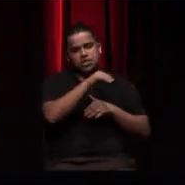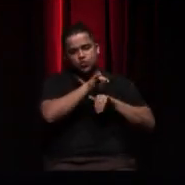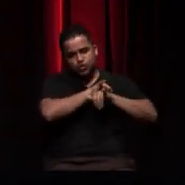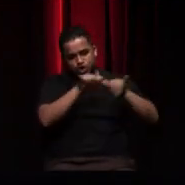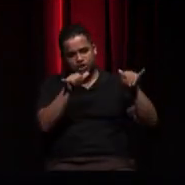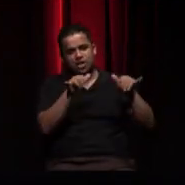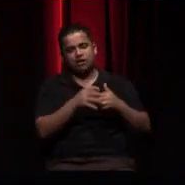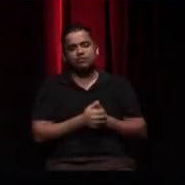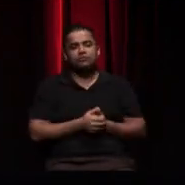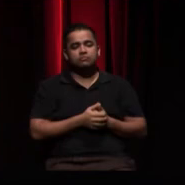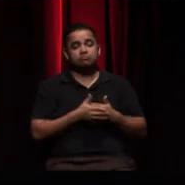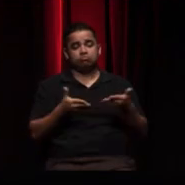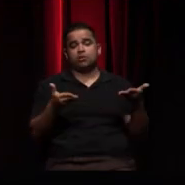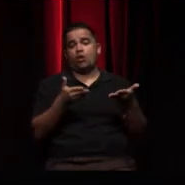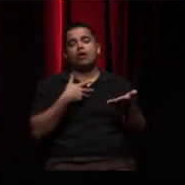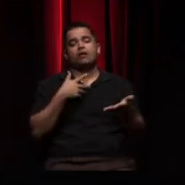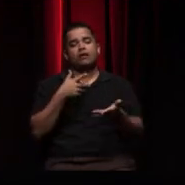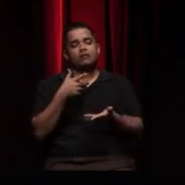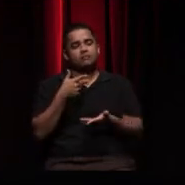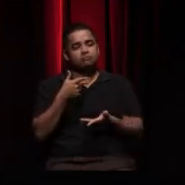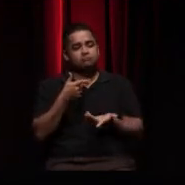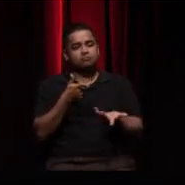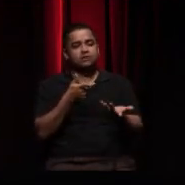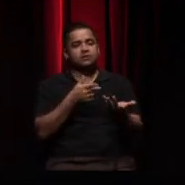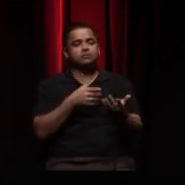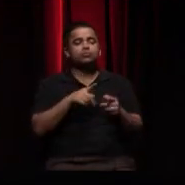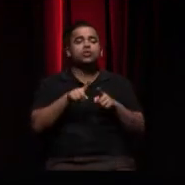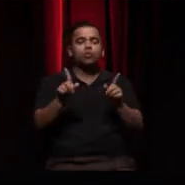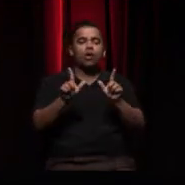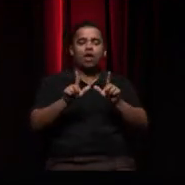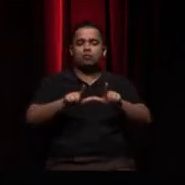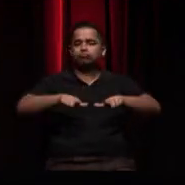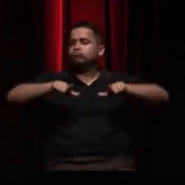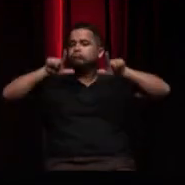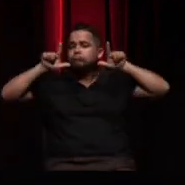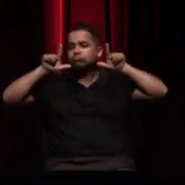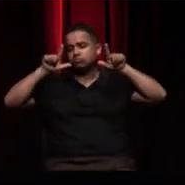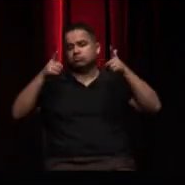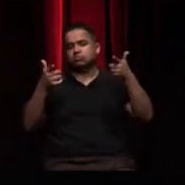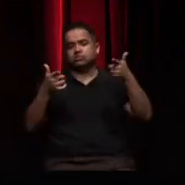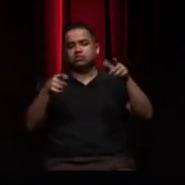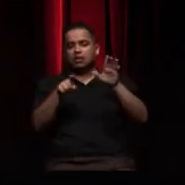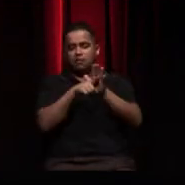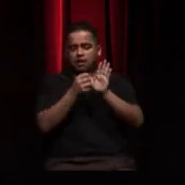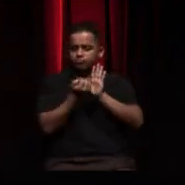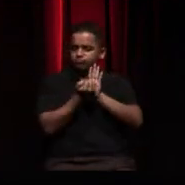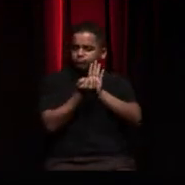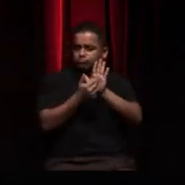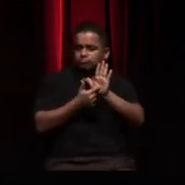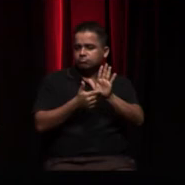and now they have taken up a brand attitude and want to show the way.